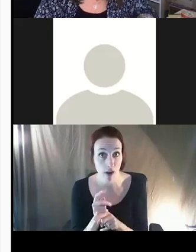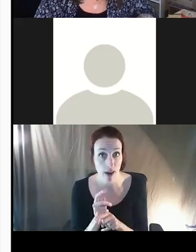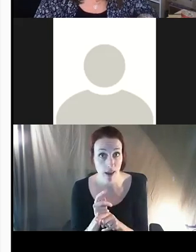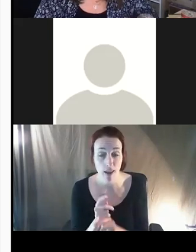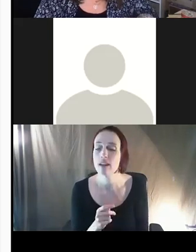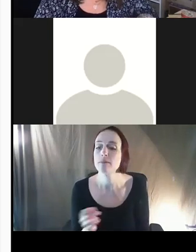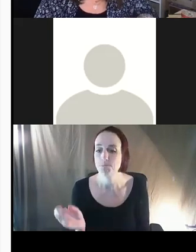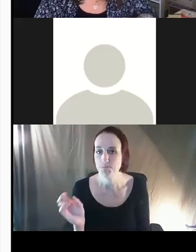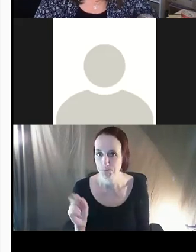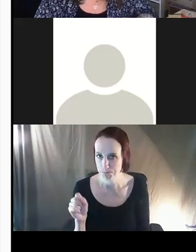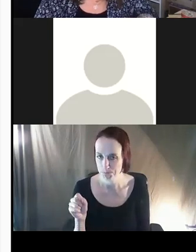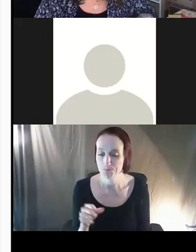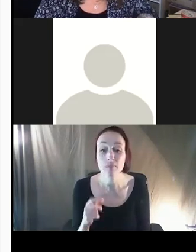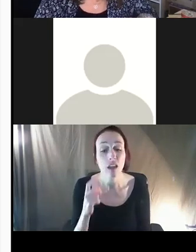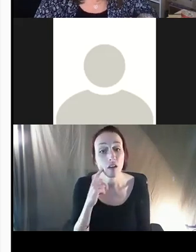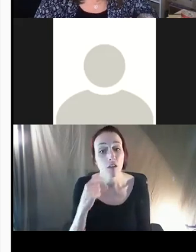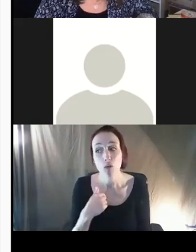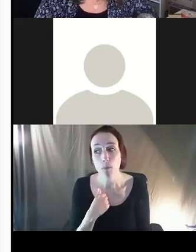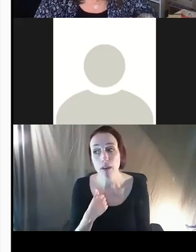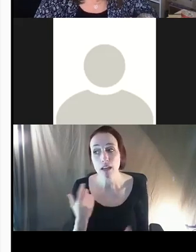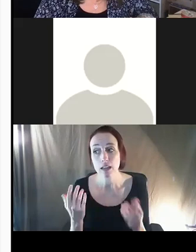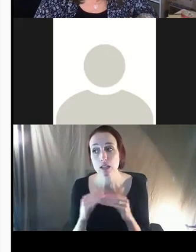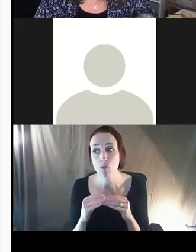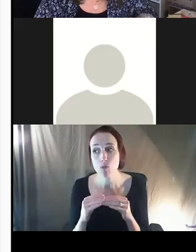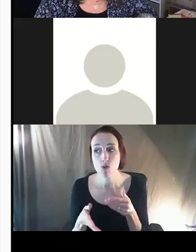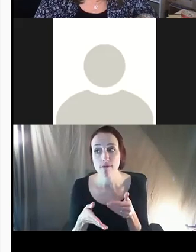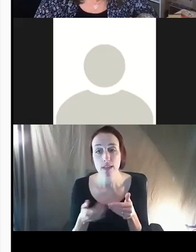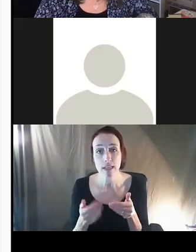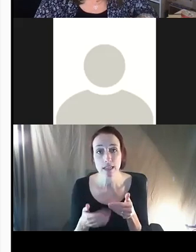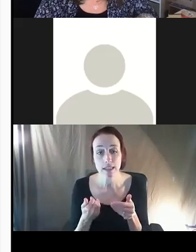For me it's easier as I am drafting to do some of